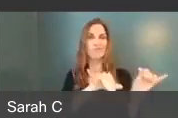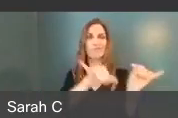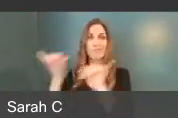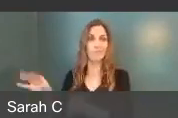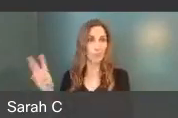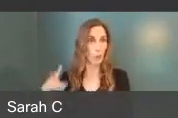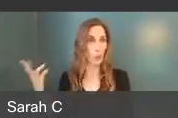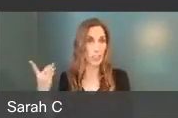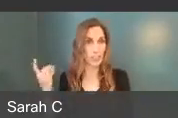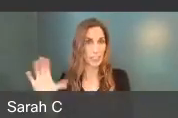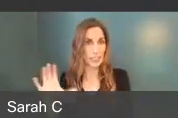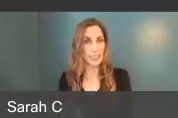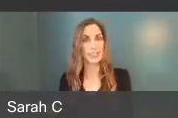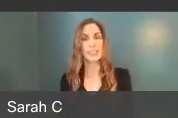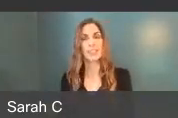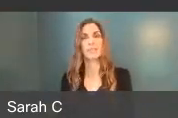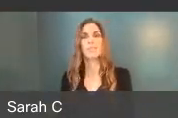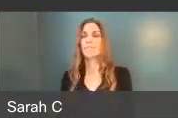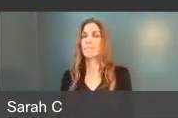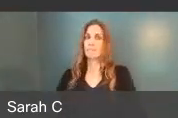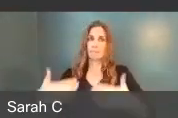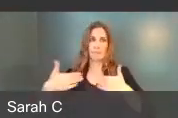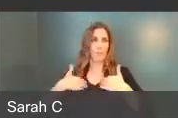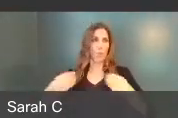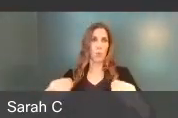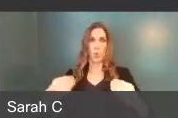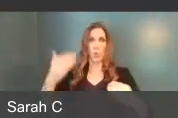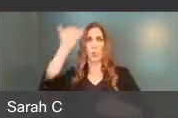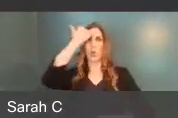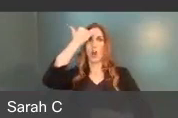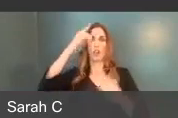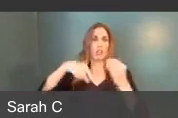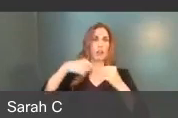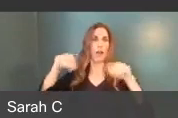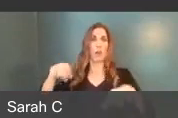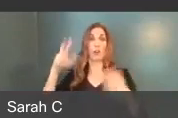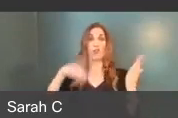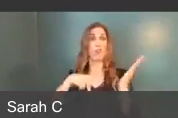I don't have any knowledge, beyond what I've read in the newspapers, about the